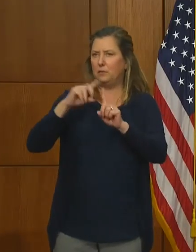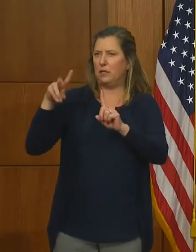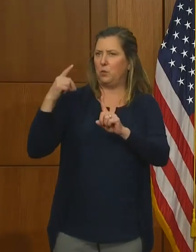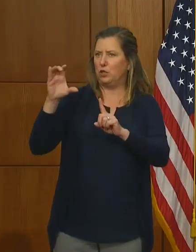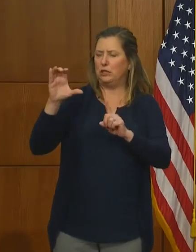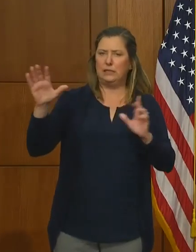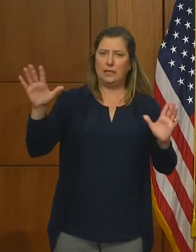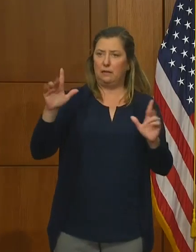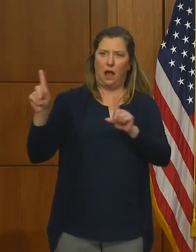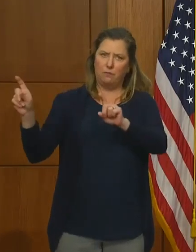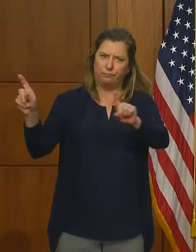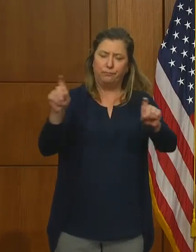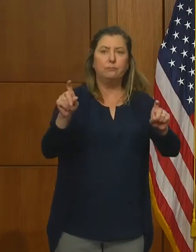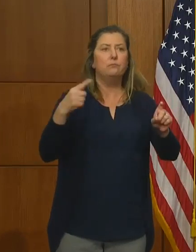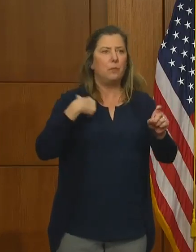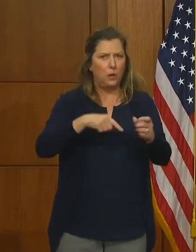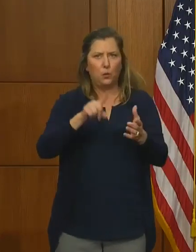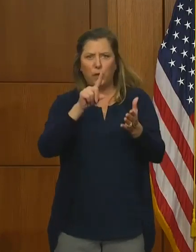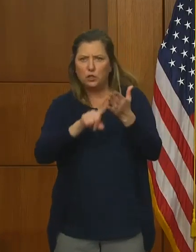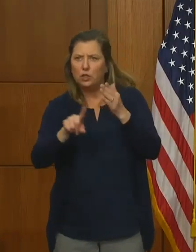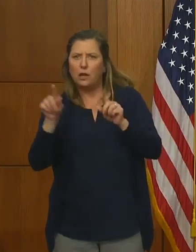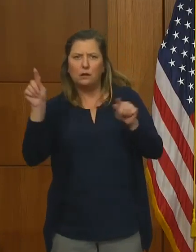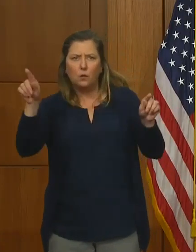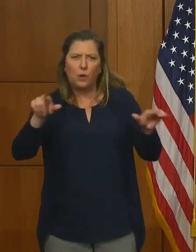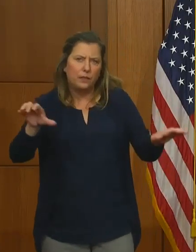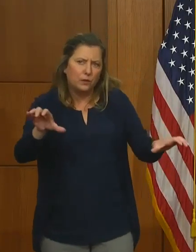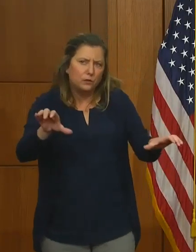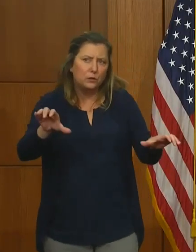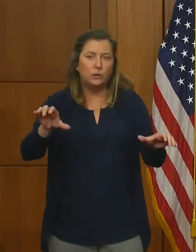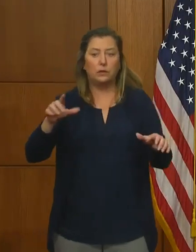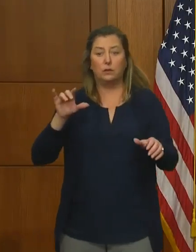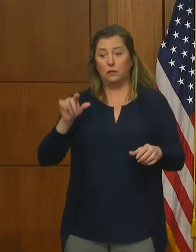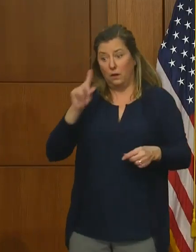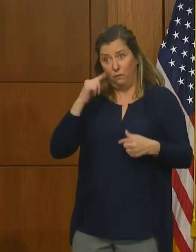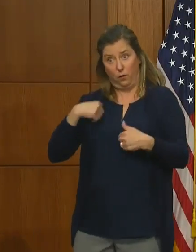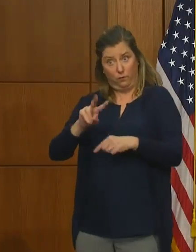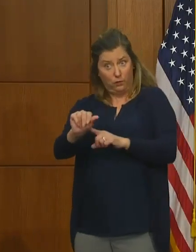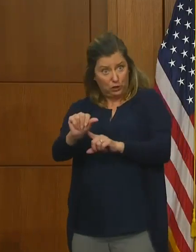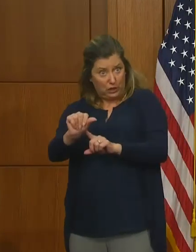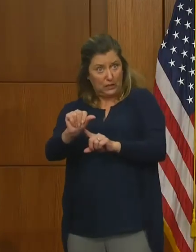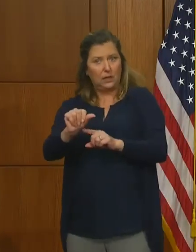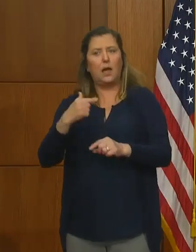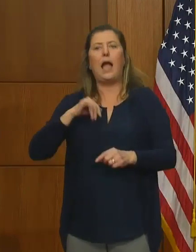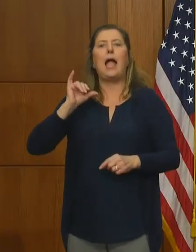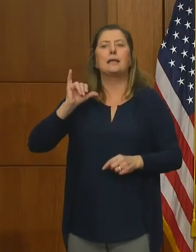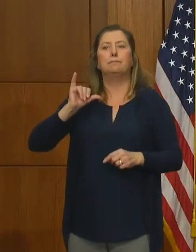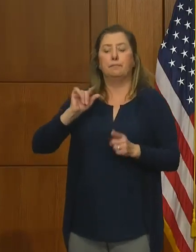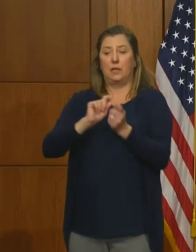FIFTY STATES AND DISTRICT OF COLUMBIA BUT WE WILL. MAKE SURE WE DO A CHECK IN WITH WHAT